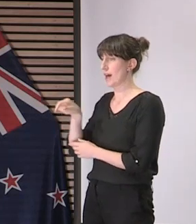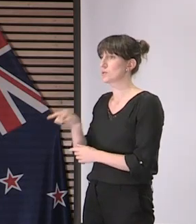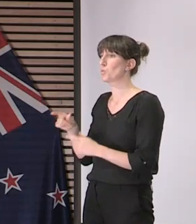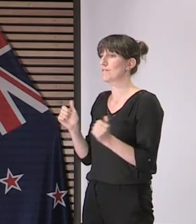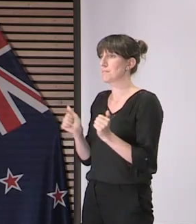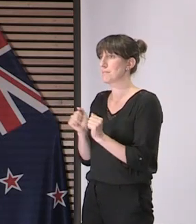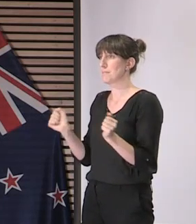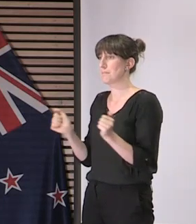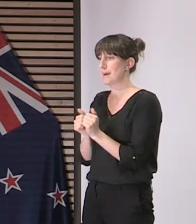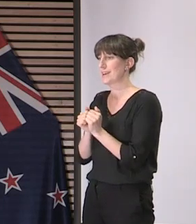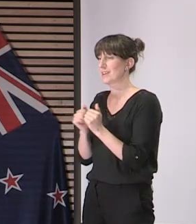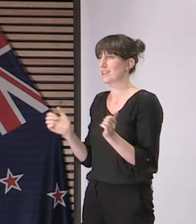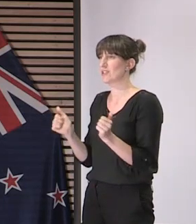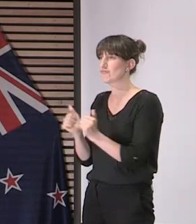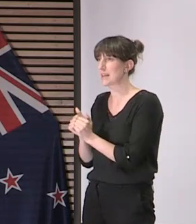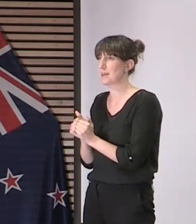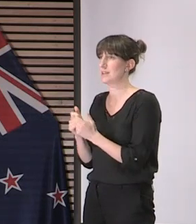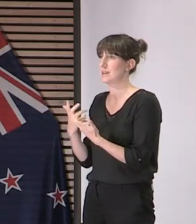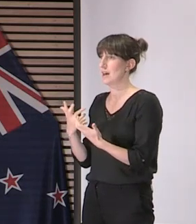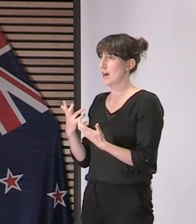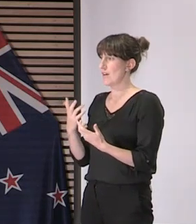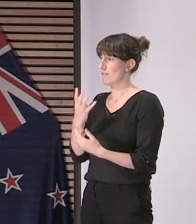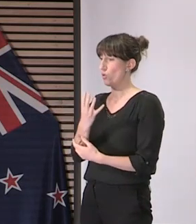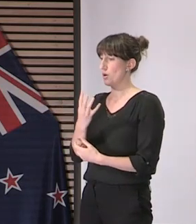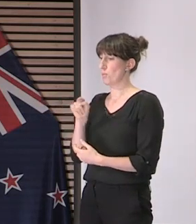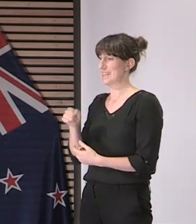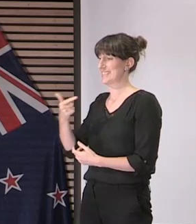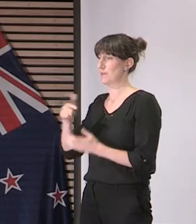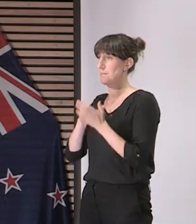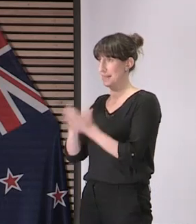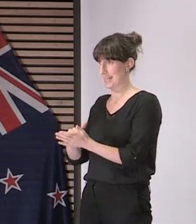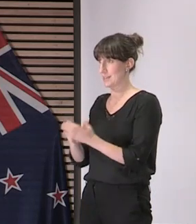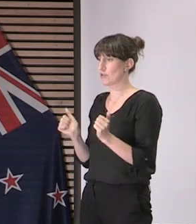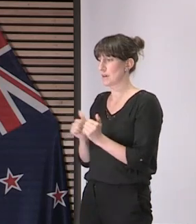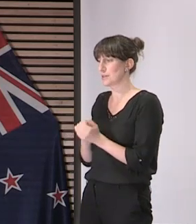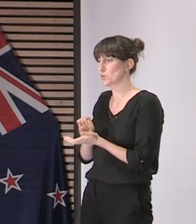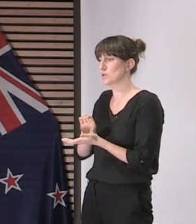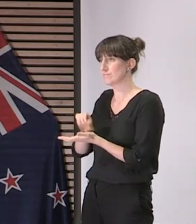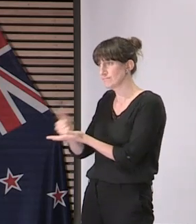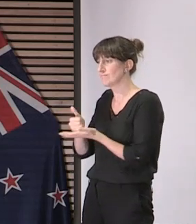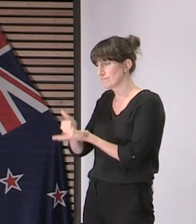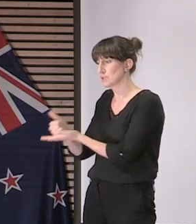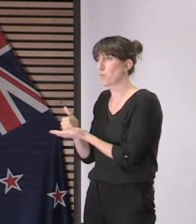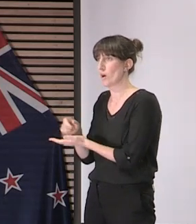medicines, PPE and critical We now have eight initial support agreements with airlines and a